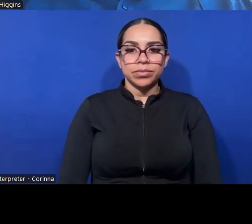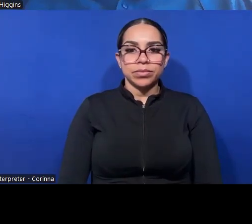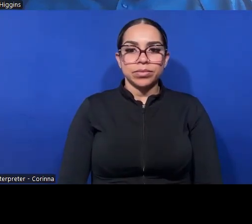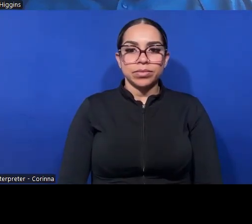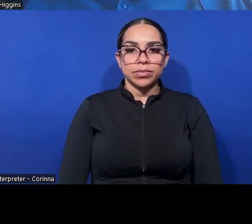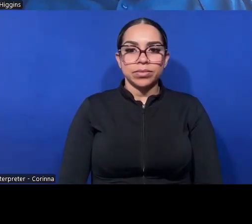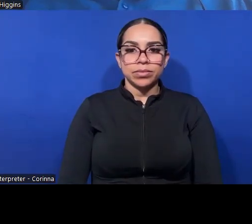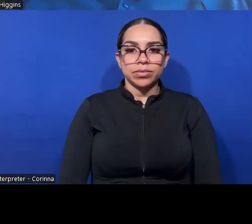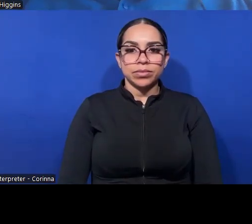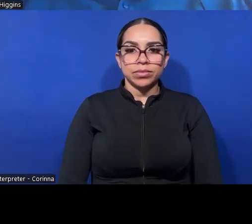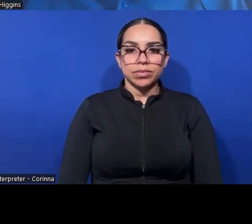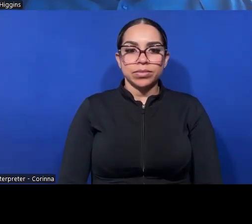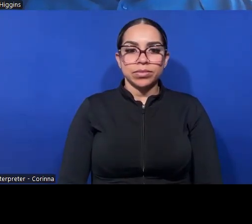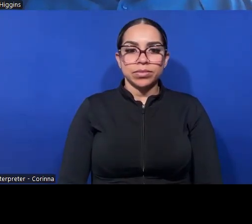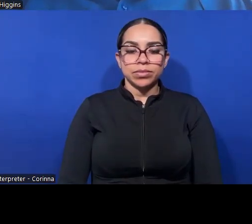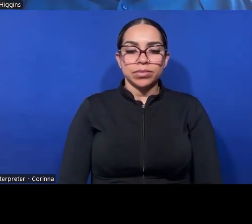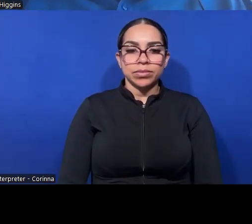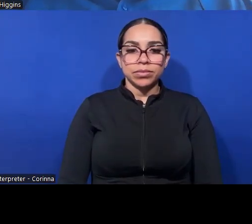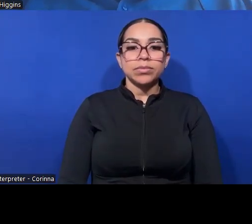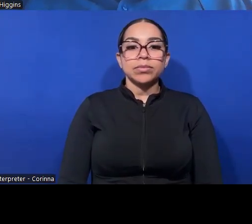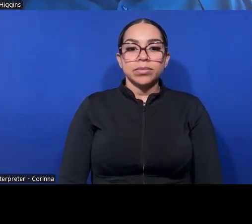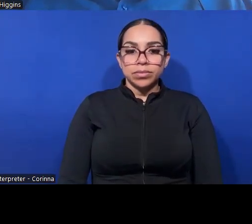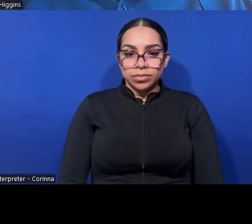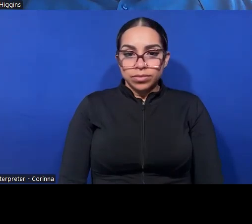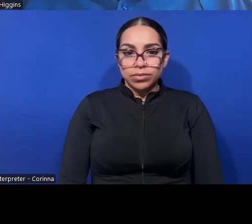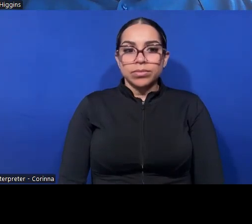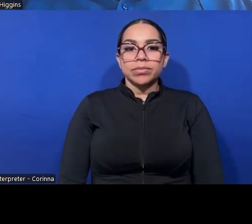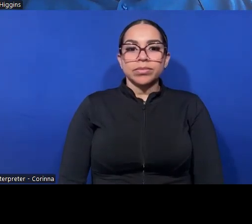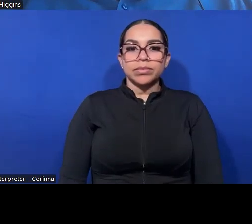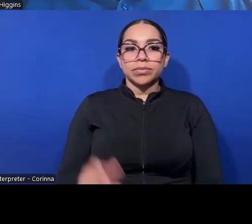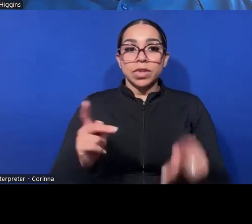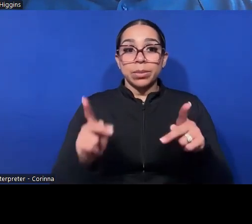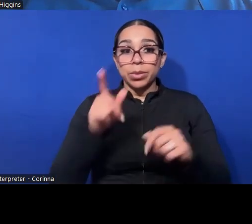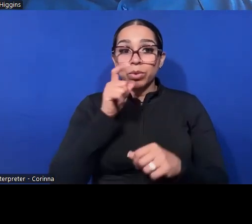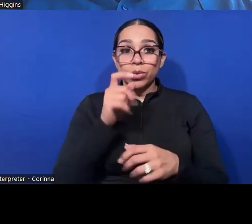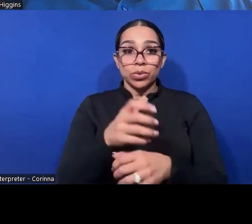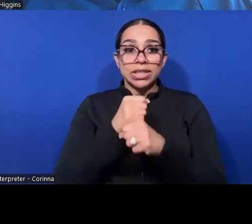So people who receive Medi-Cal through the older adults or disability pathways.